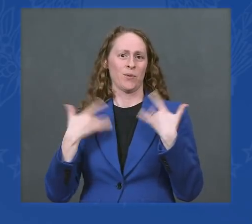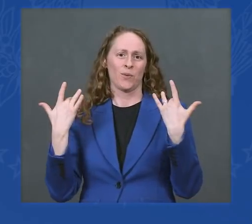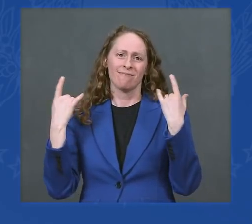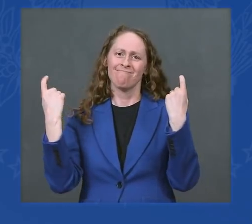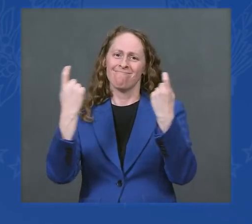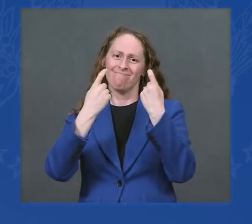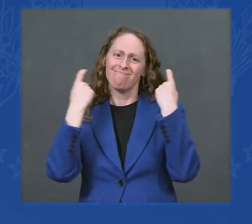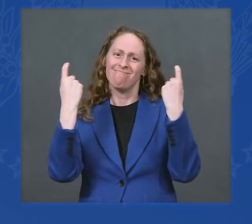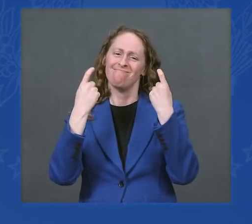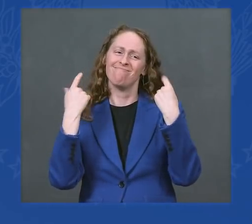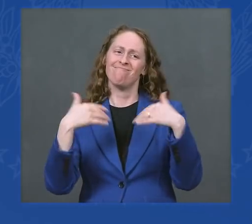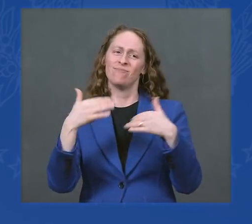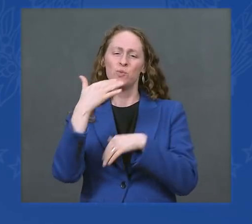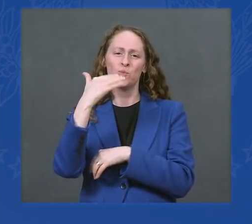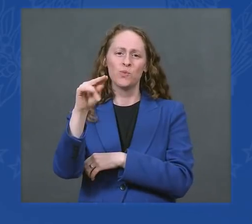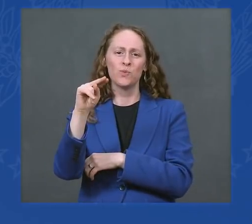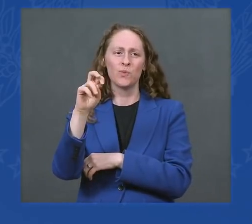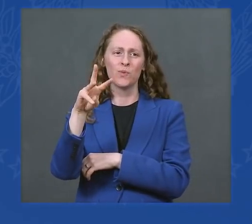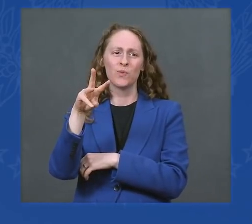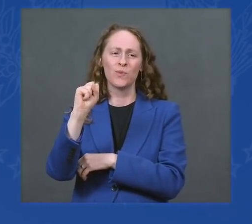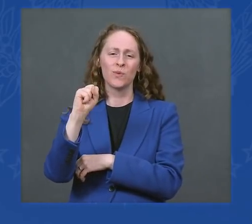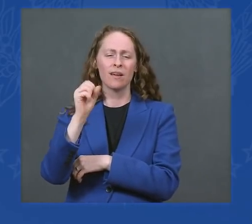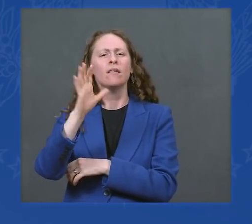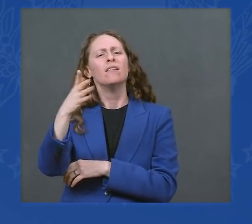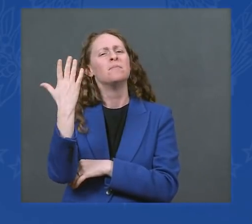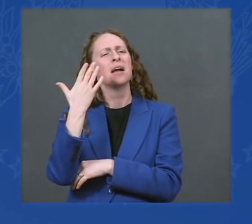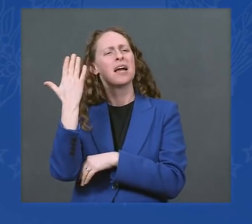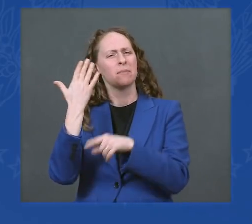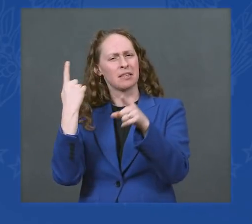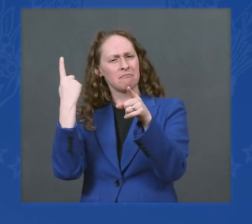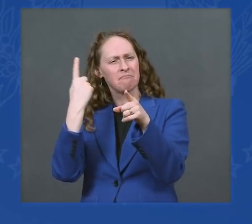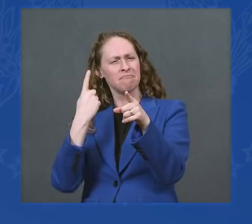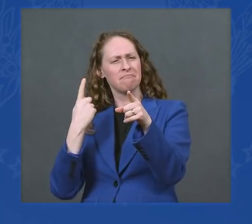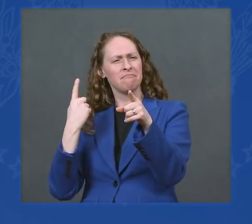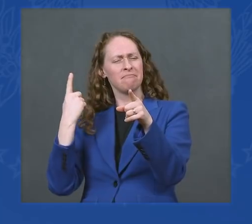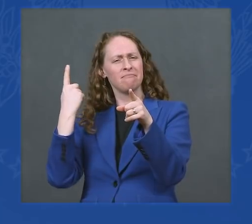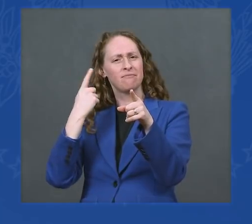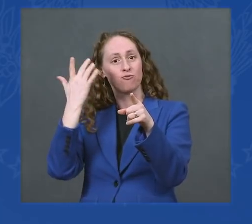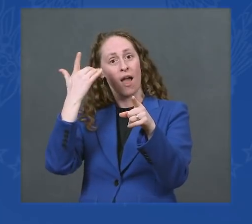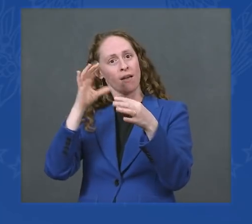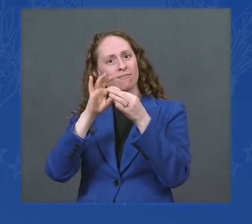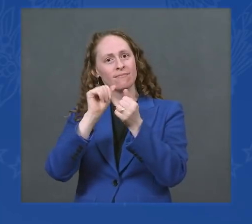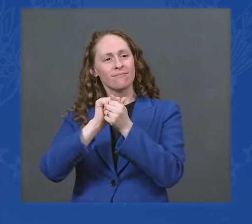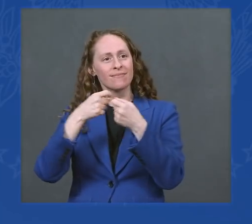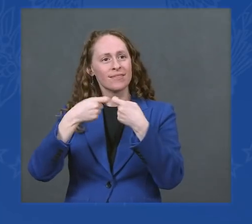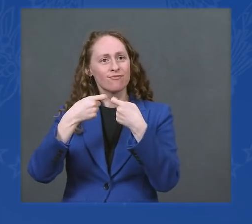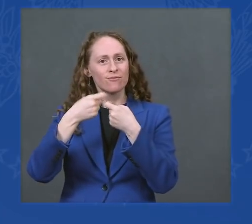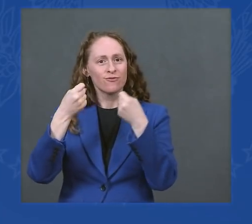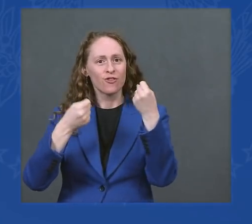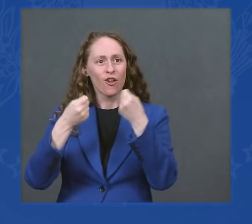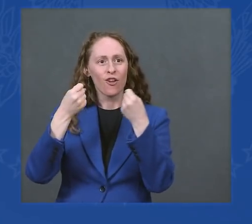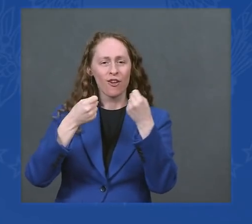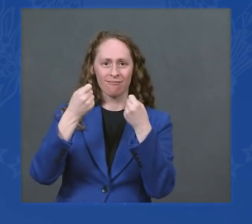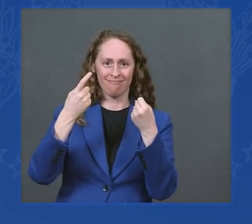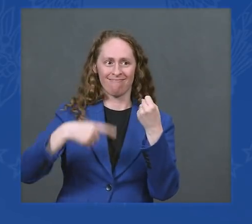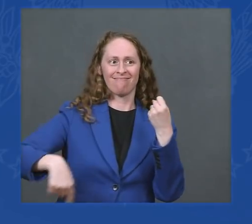specifically for electric vehicles in America. I just have to say we are all charged up.